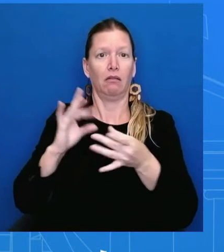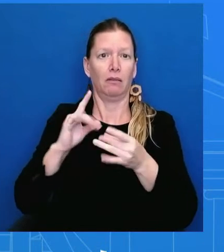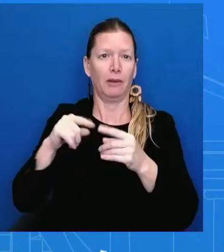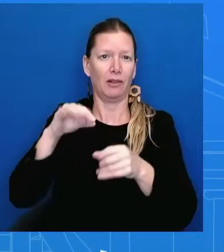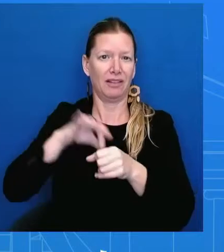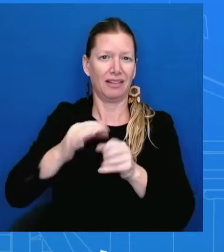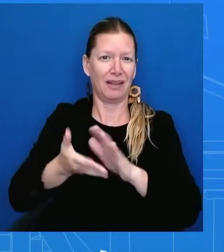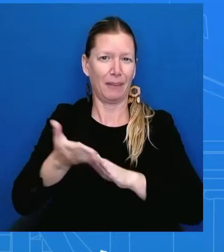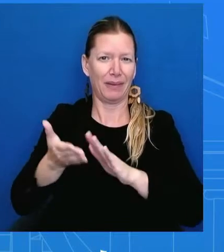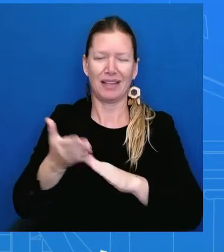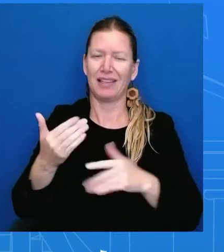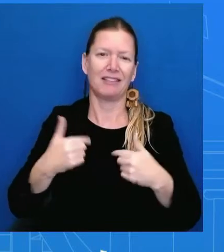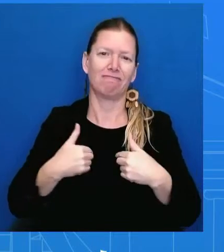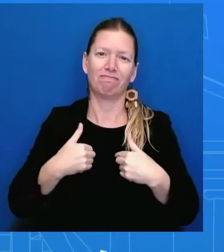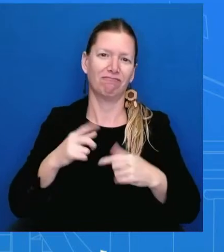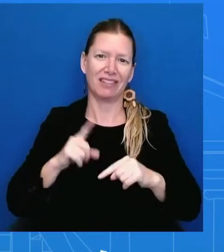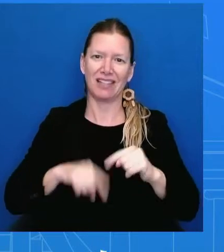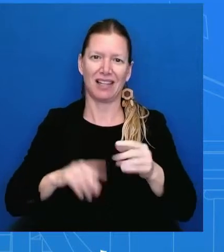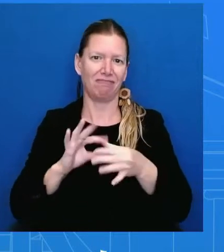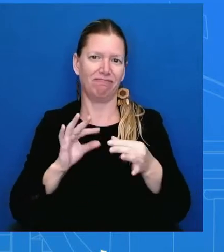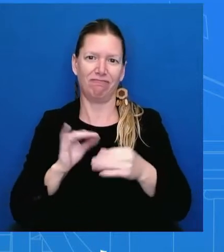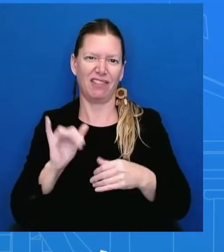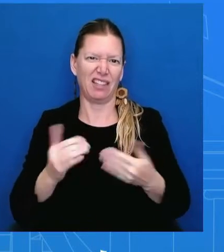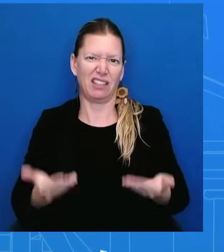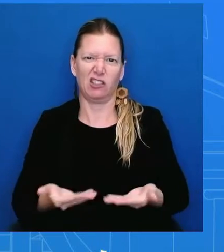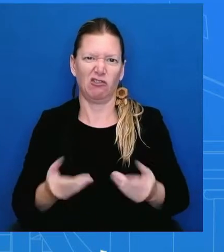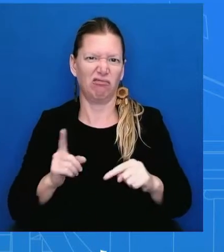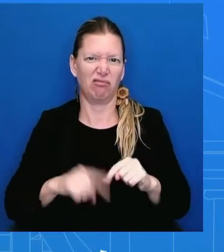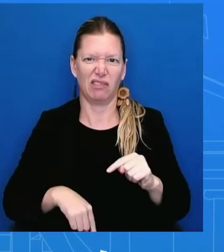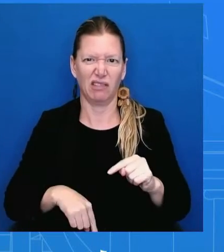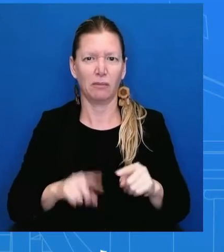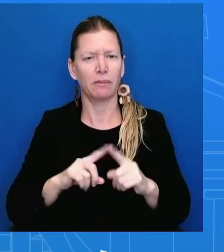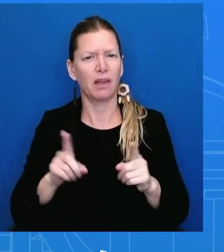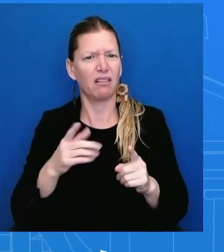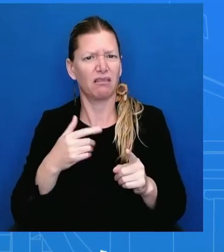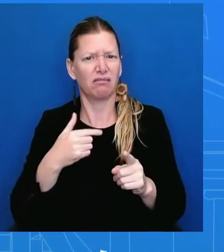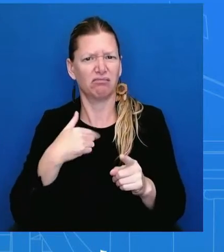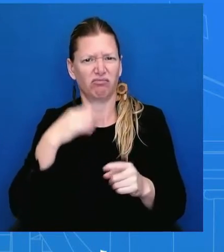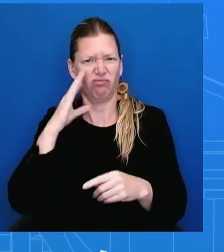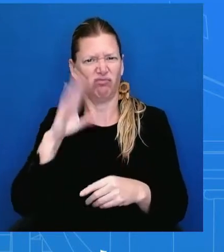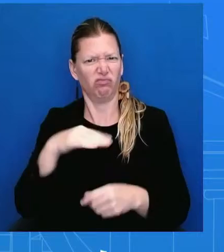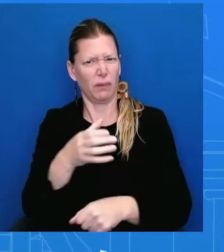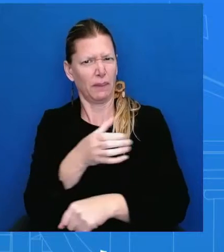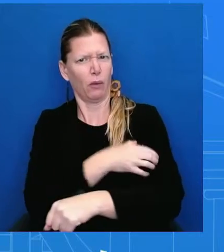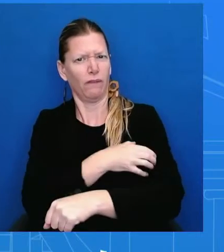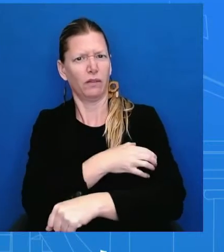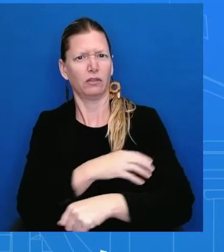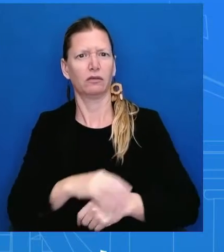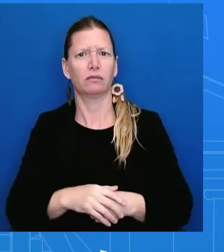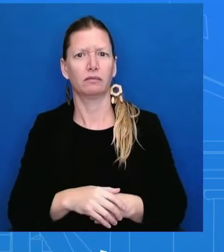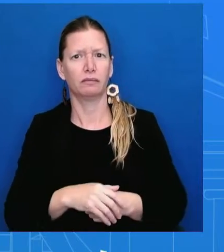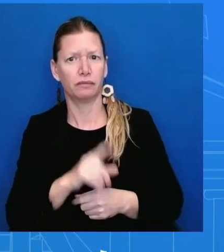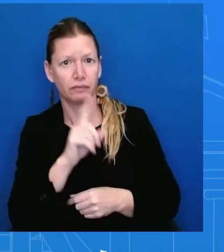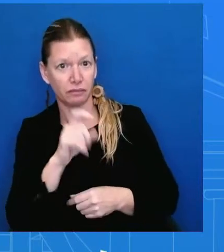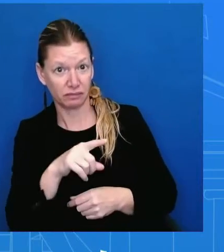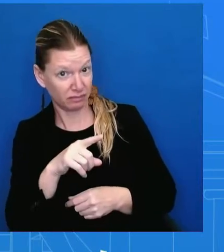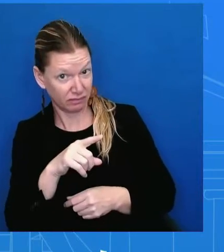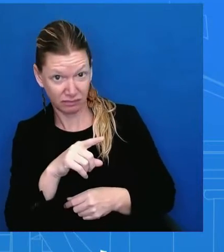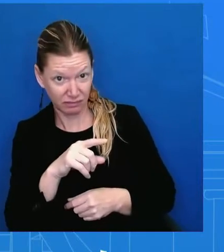The Press: He was reading quotes but not from a script? Ms. Jean-Pierre: Nope. It was not a script. The Press: And in a "big boy" press conference -- Ms. Jean-Pierre: And I was in the room. It was not a script. The Press: -- how many questions should we expect that he is going to take?